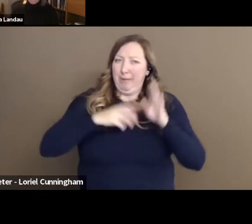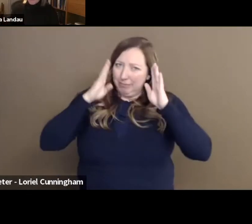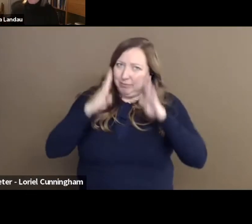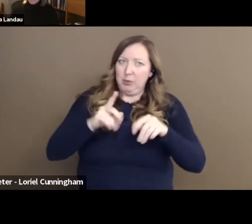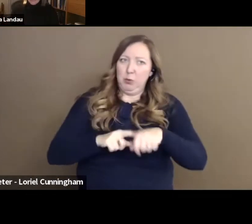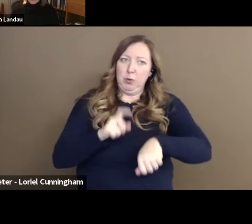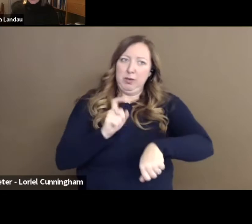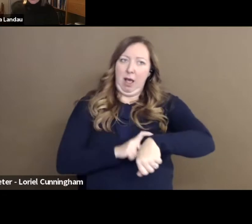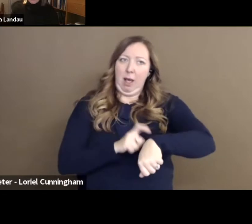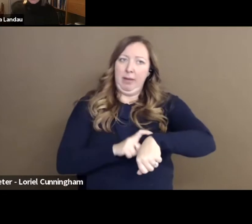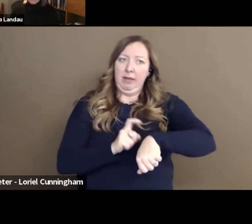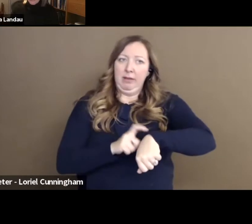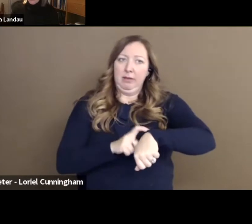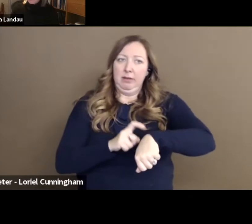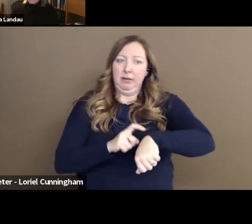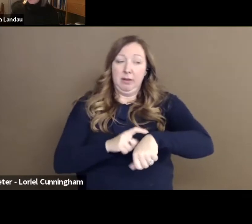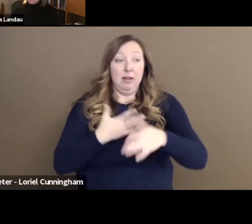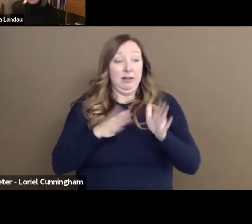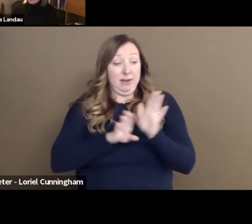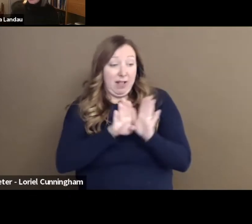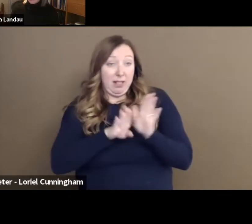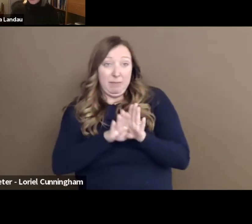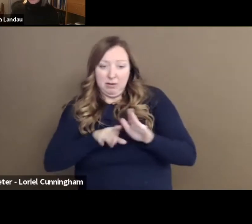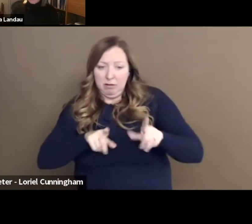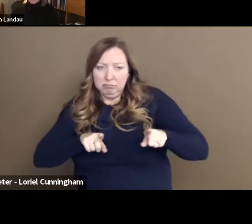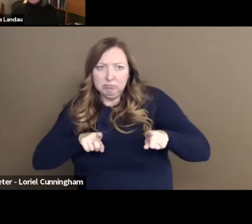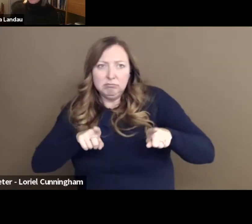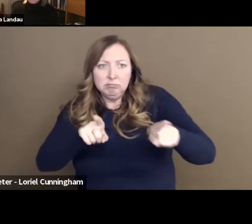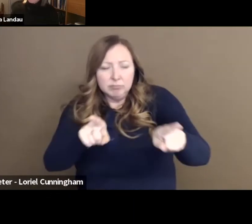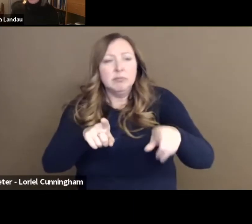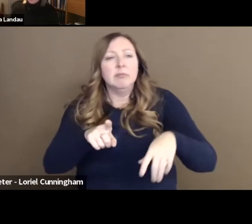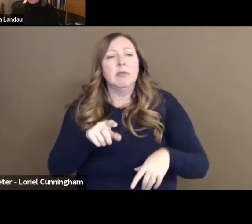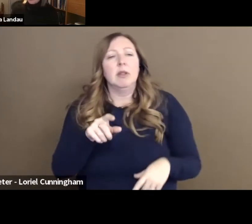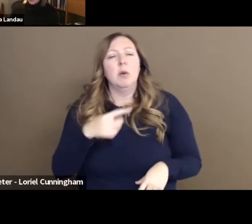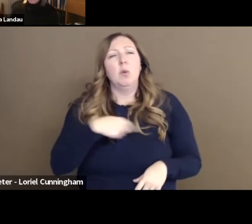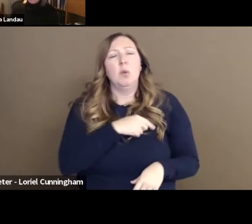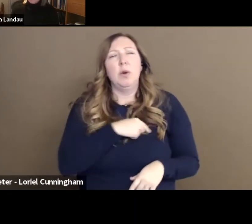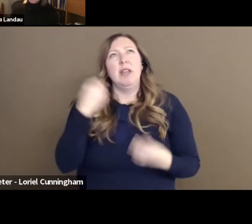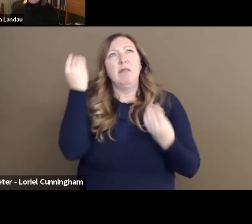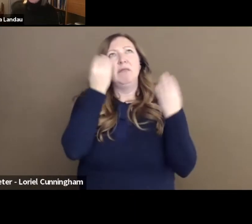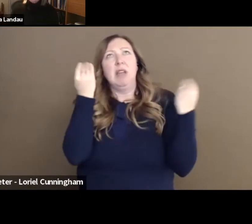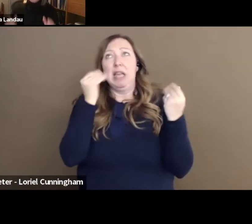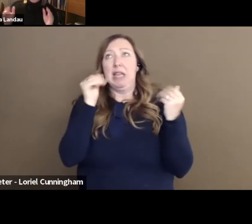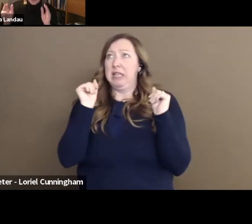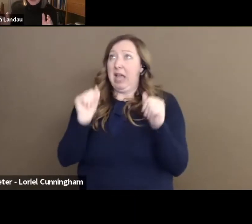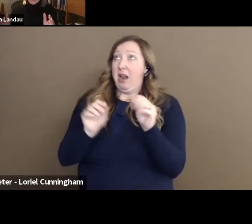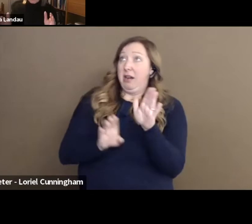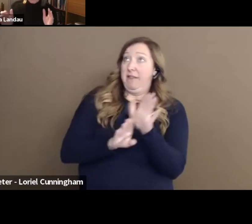and we ask can the differences be explained by